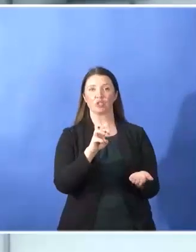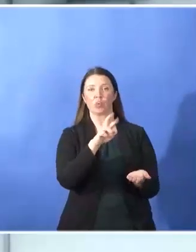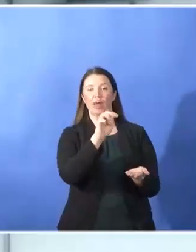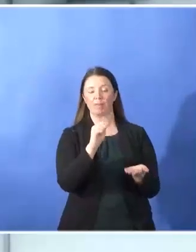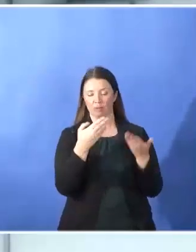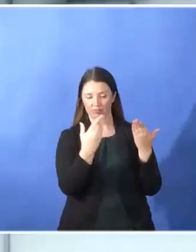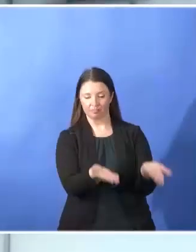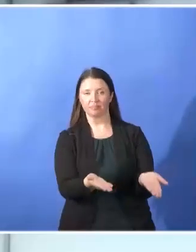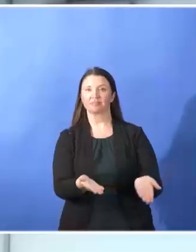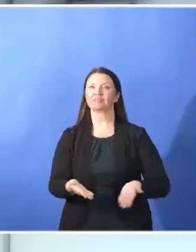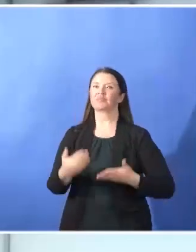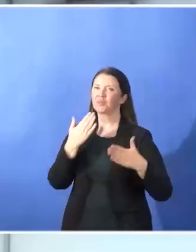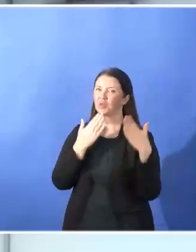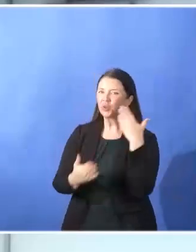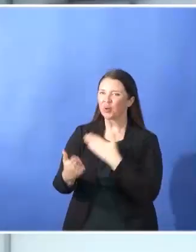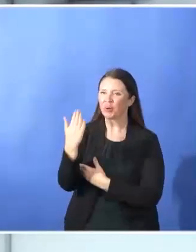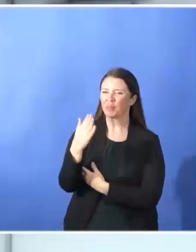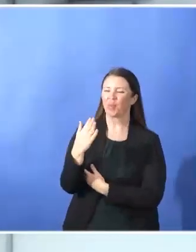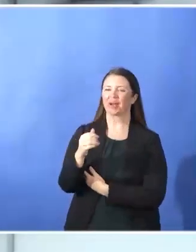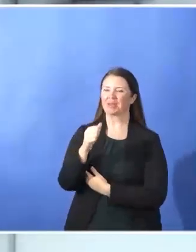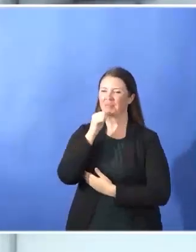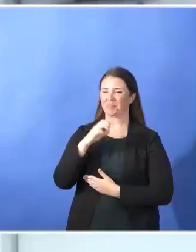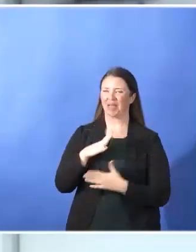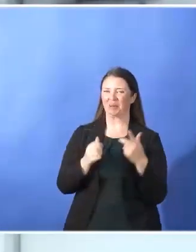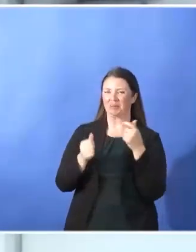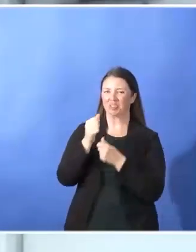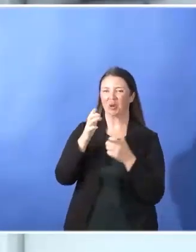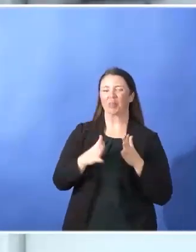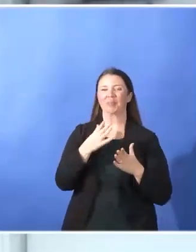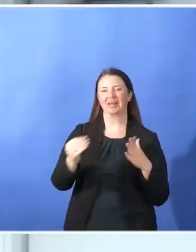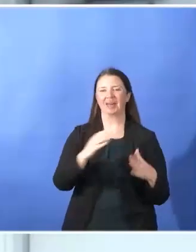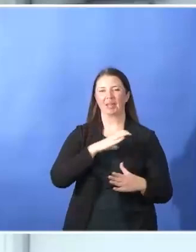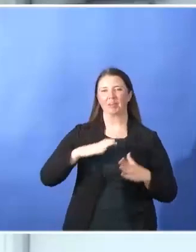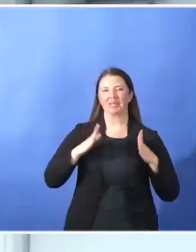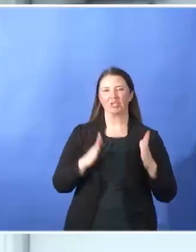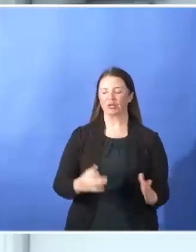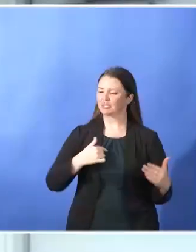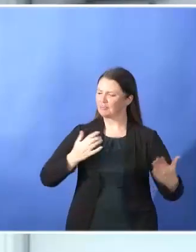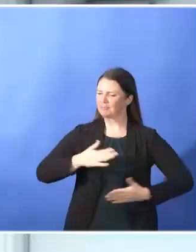I AM PLEASED TO INTRODUCE THE INTERNATIONAL BUREAU'S LATEST